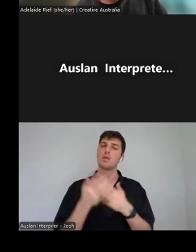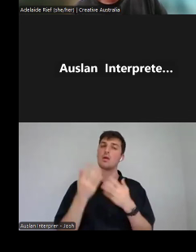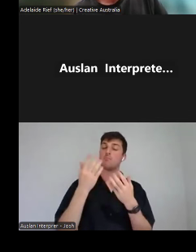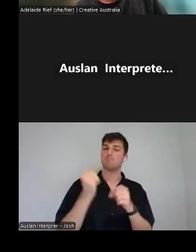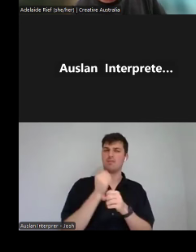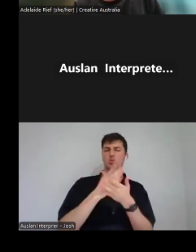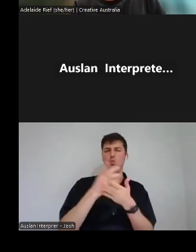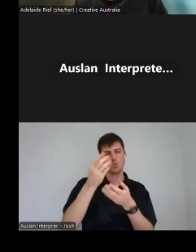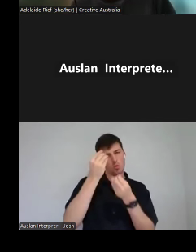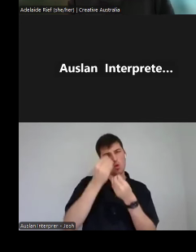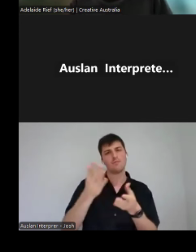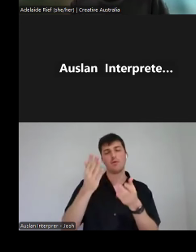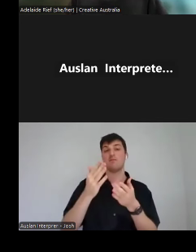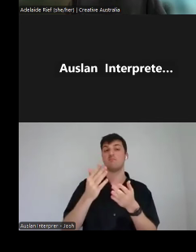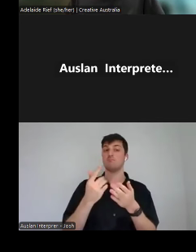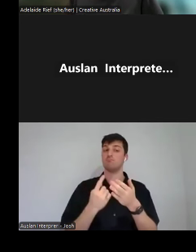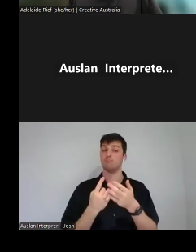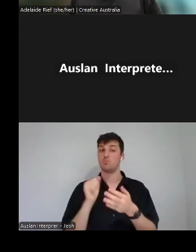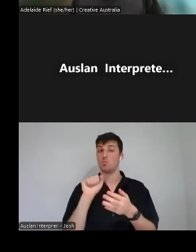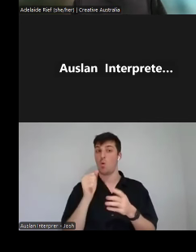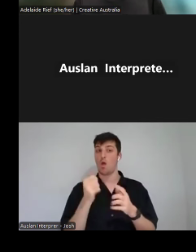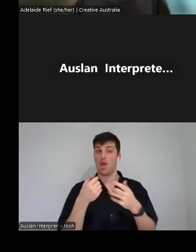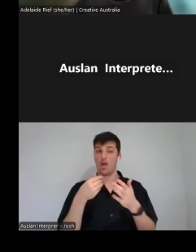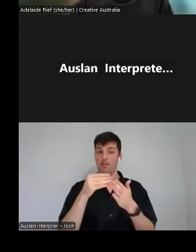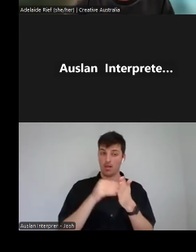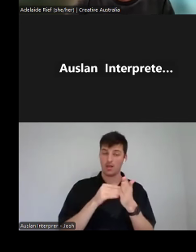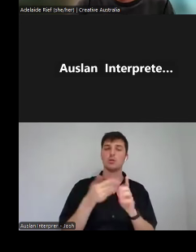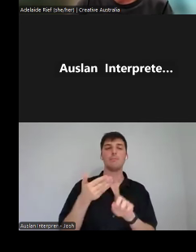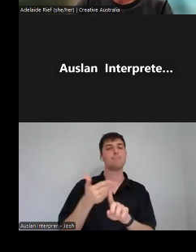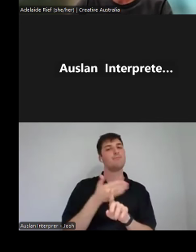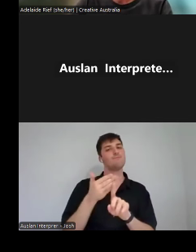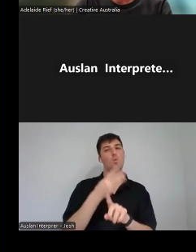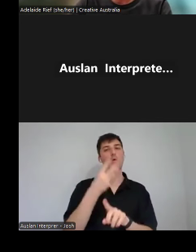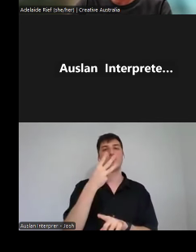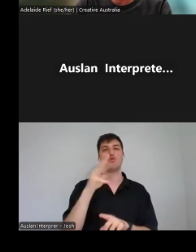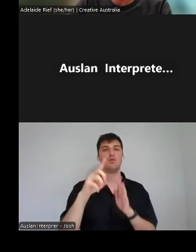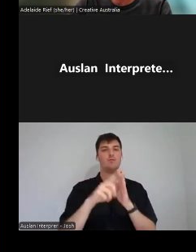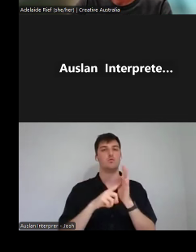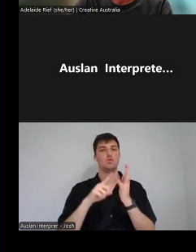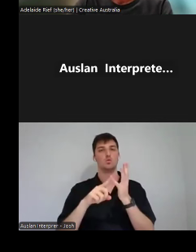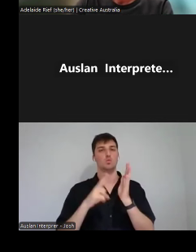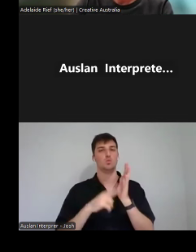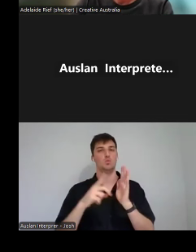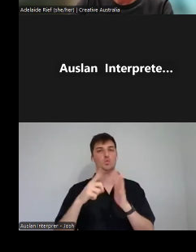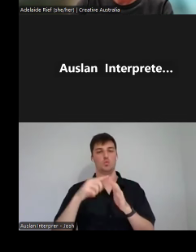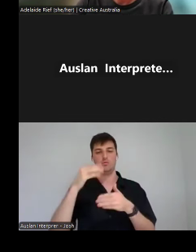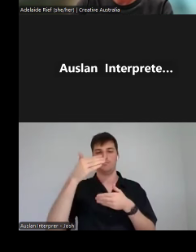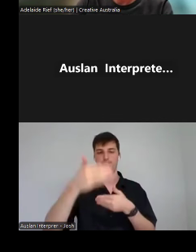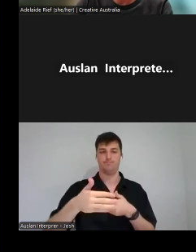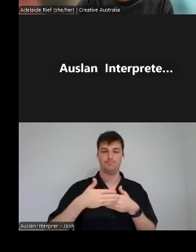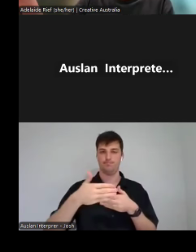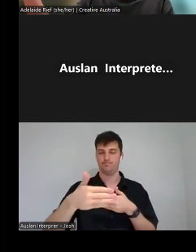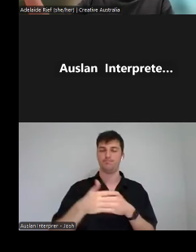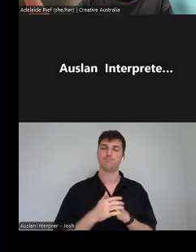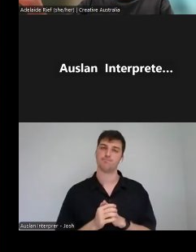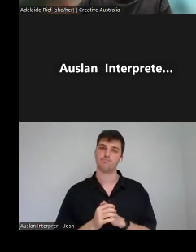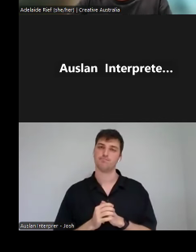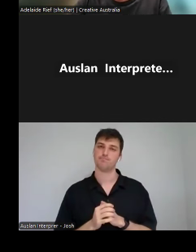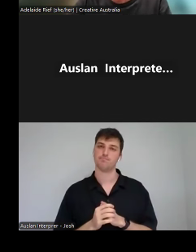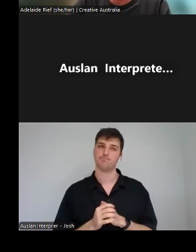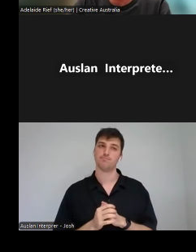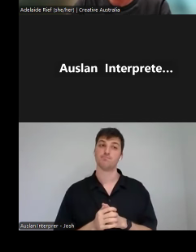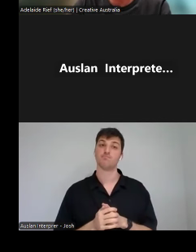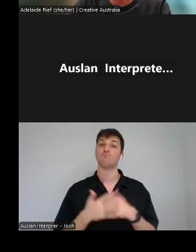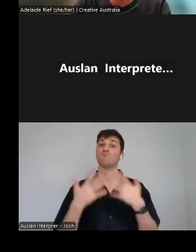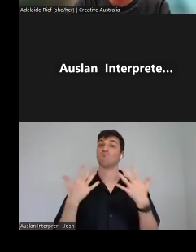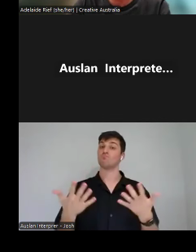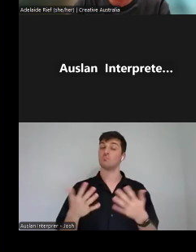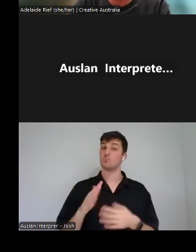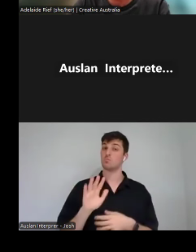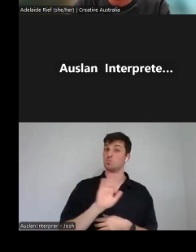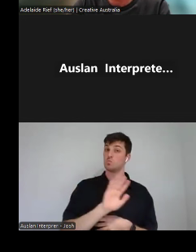the outcome of your application before the 30th of June. Okay. So your questions, I think that